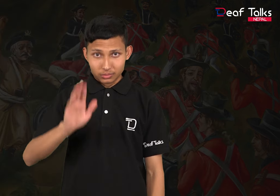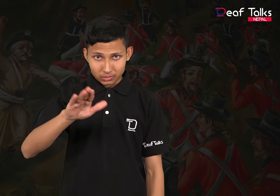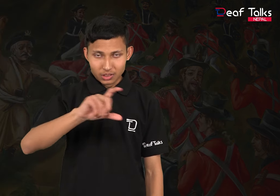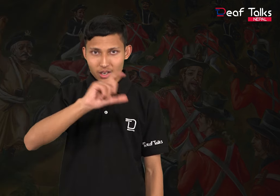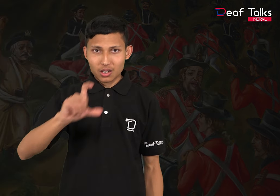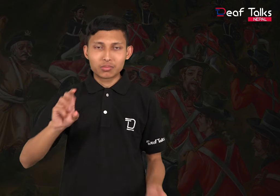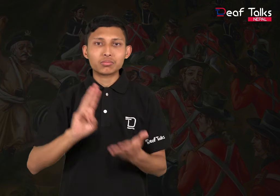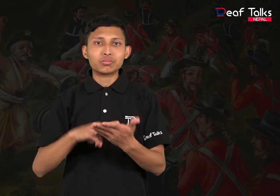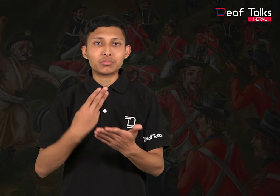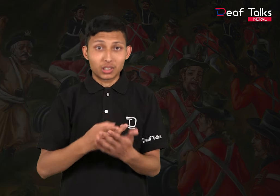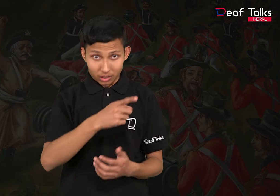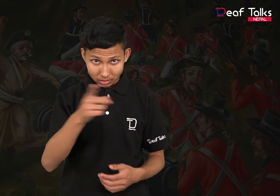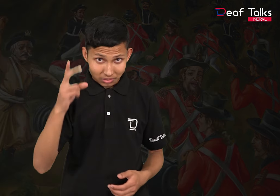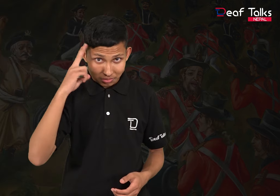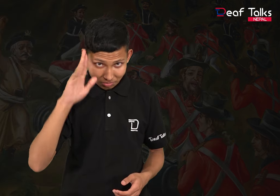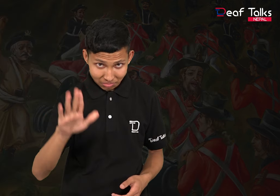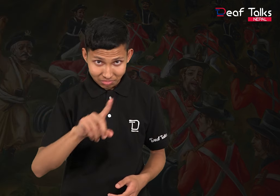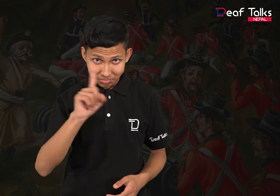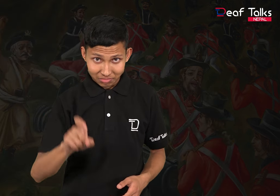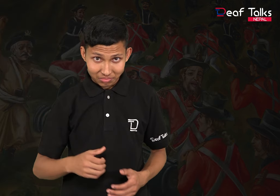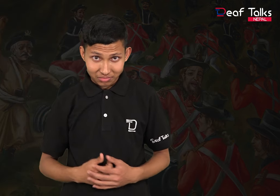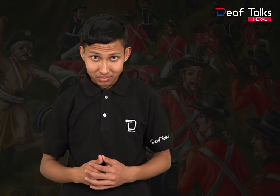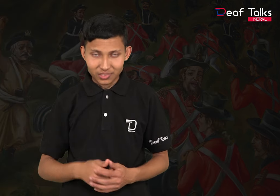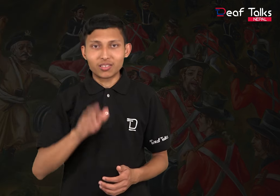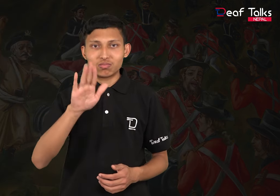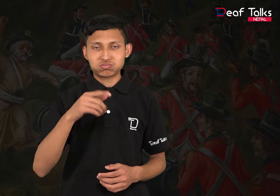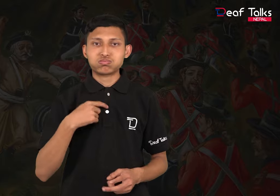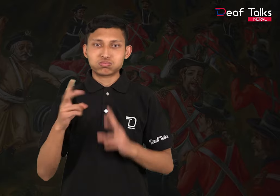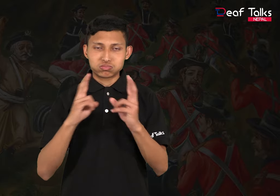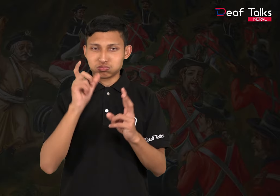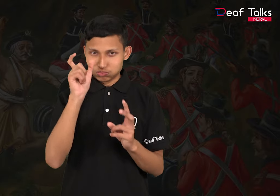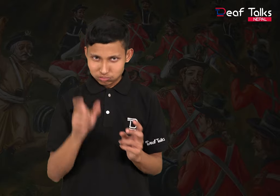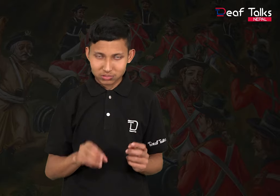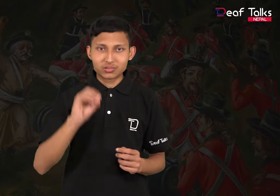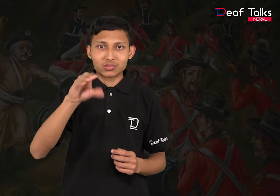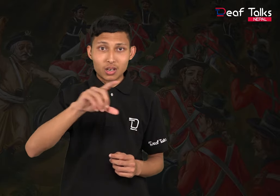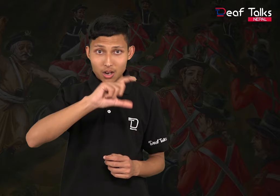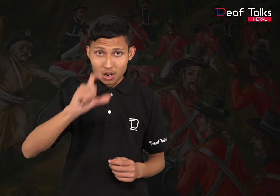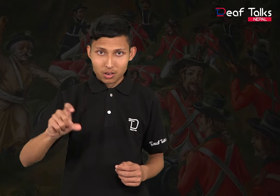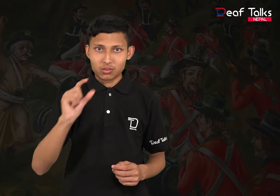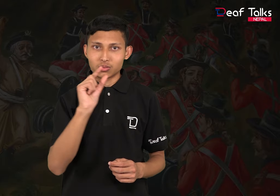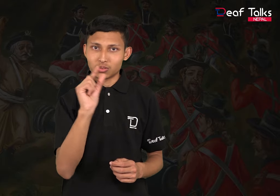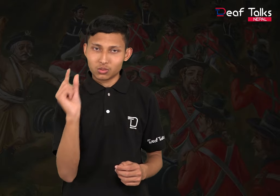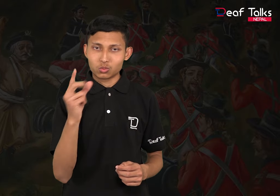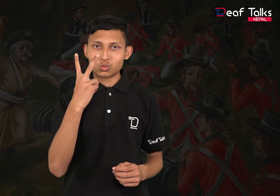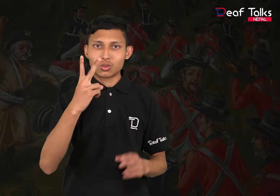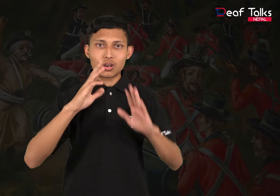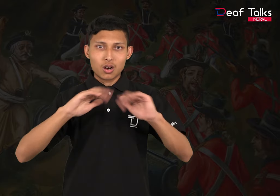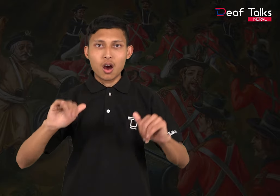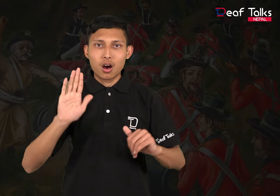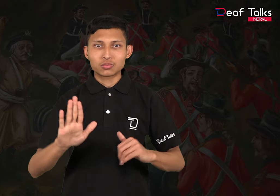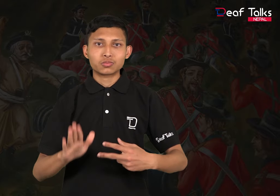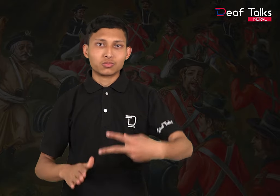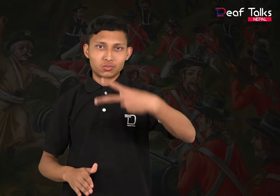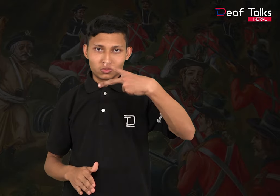Did you know the meaning of Nepal? Let me explain. The word Nepal has two different stories.